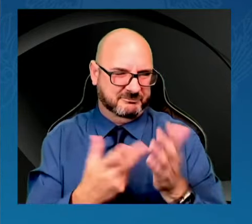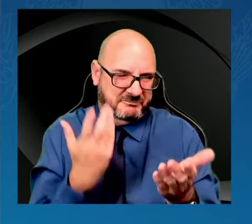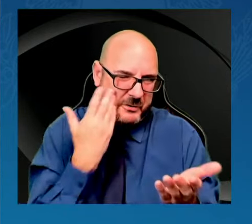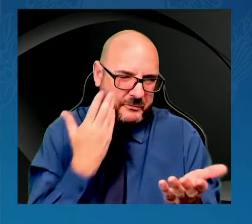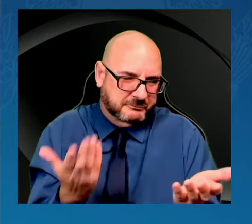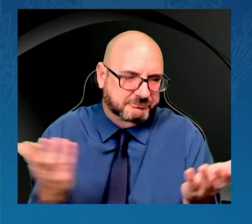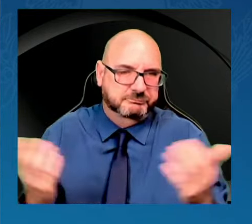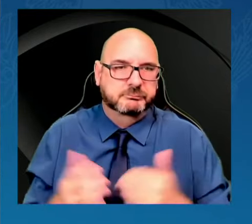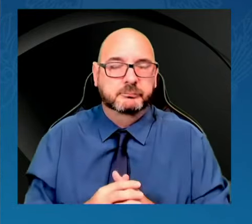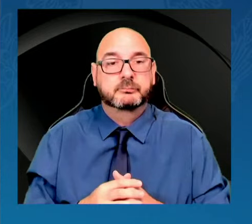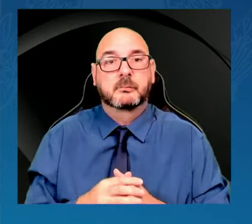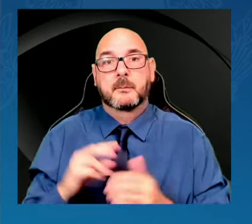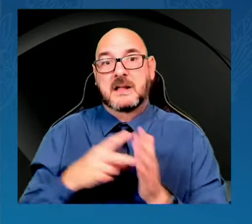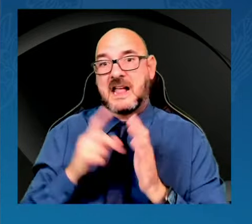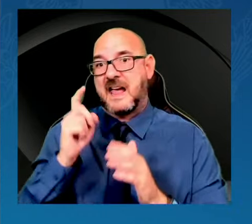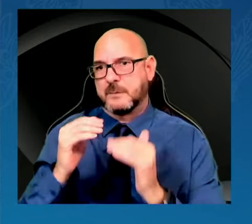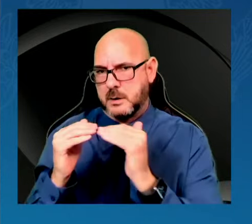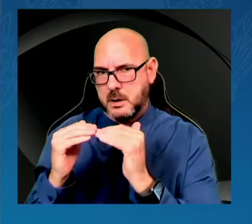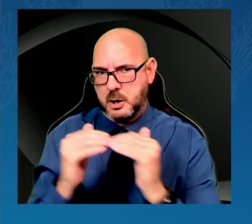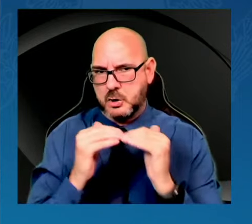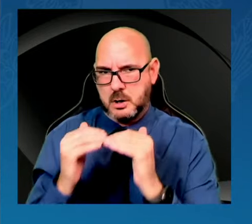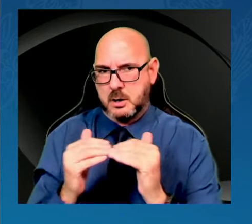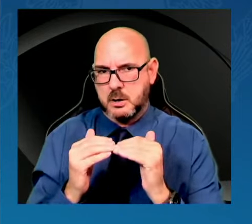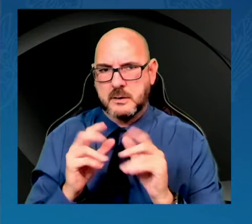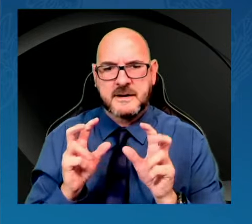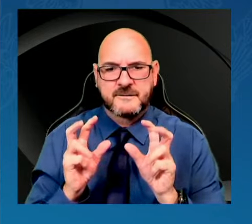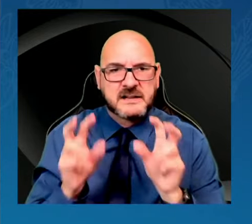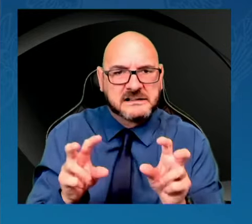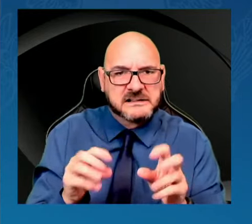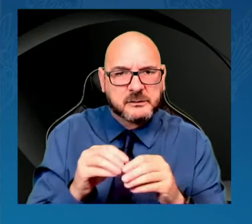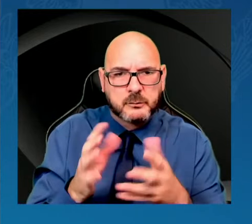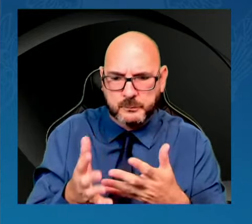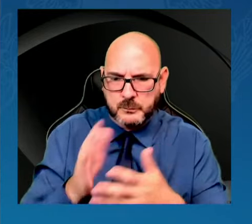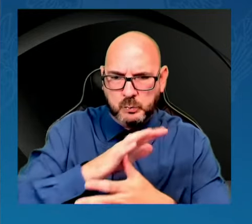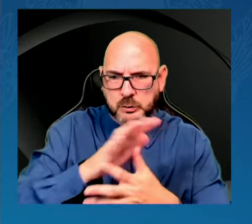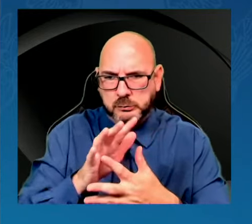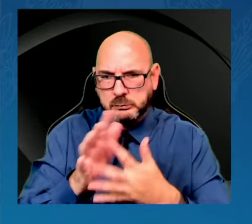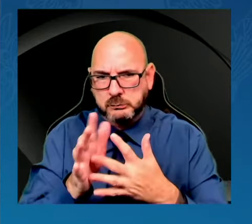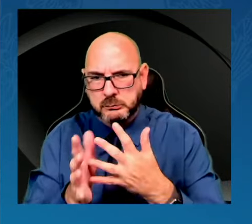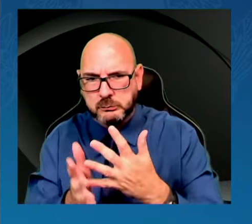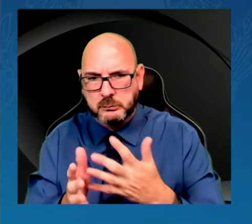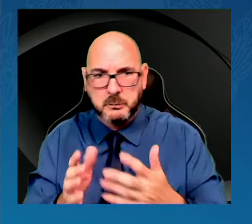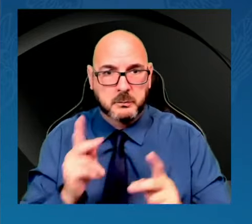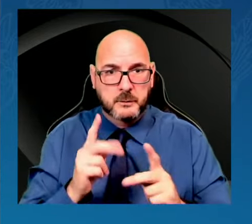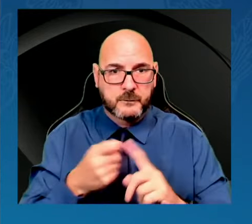and prioritize in everything from conservation and recycling to water storage